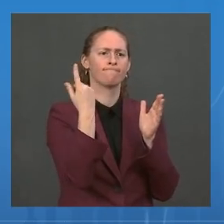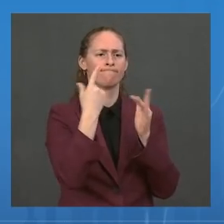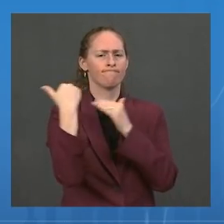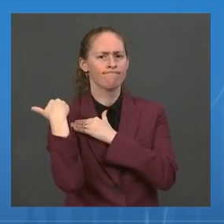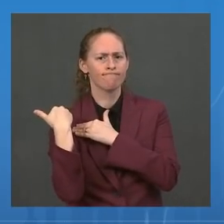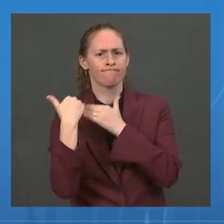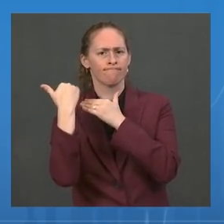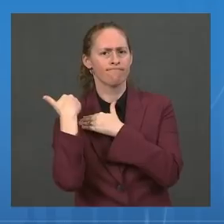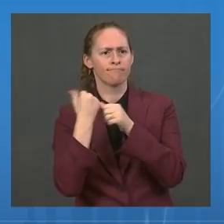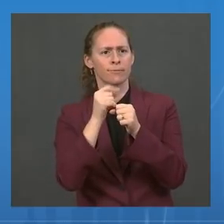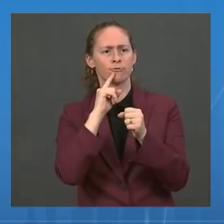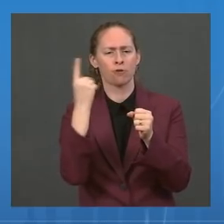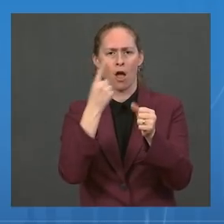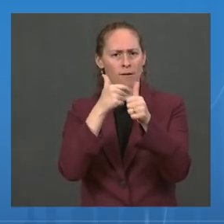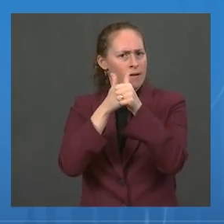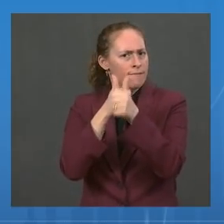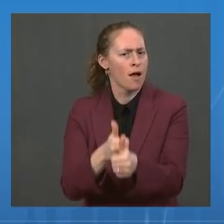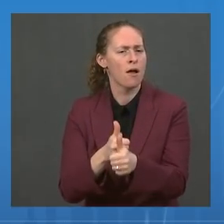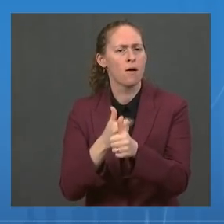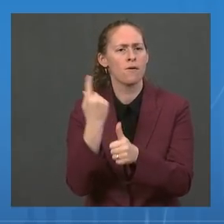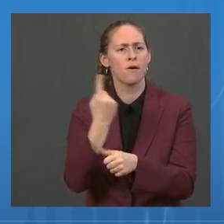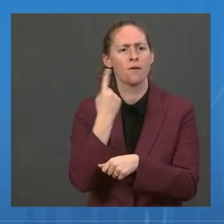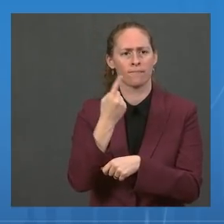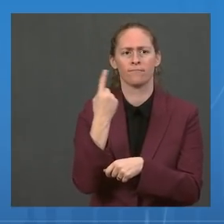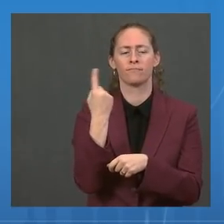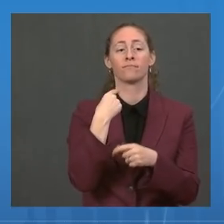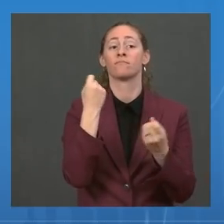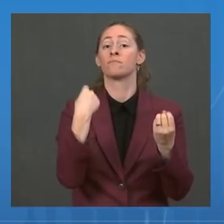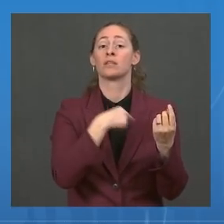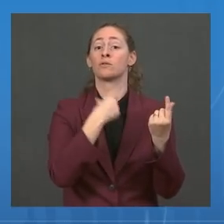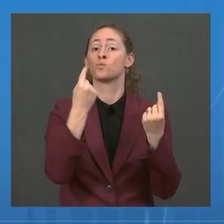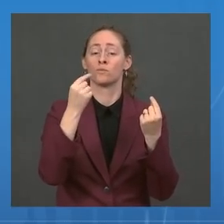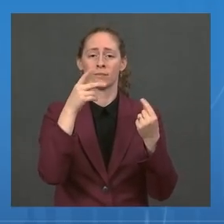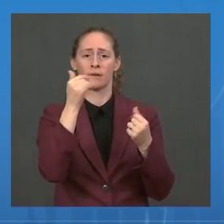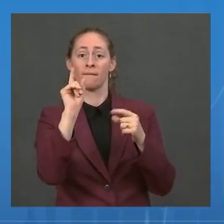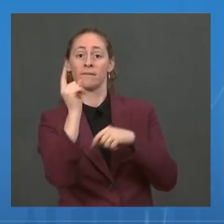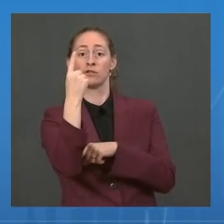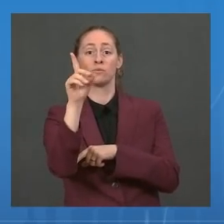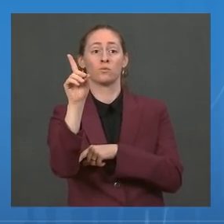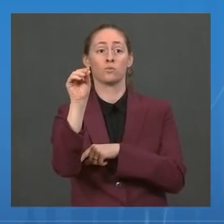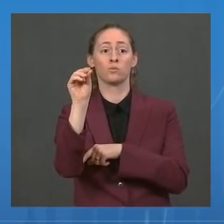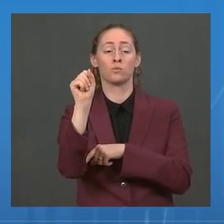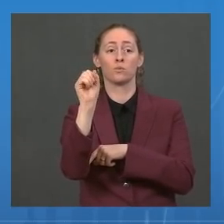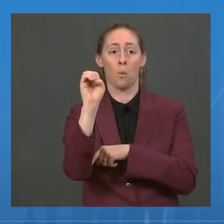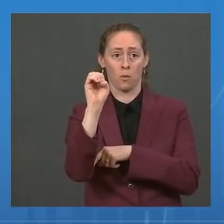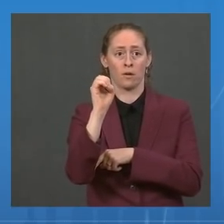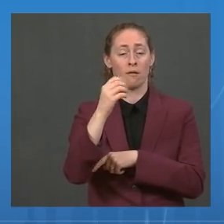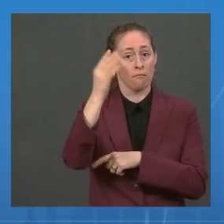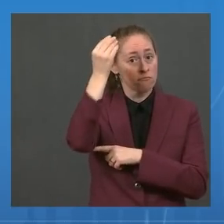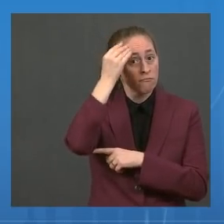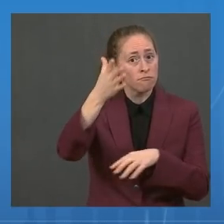and that starts with the dosage. The vaccines for children come at different dosages because children are just tiny adults.